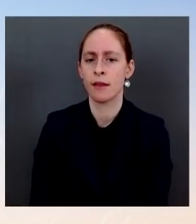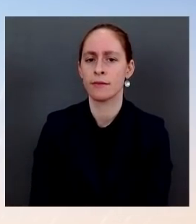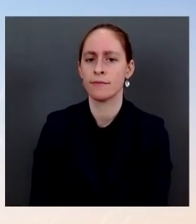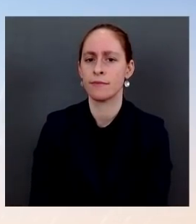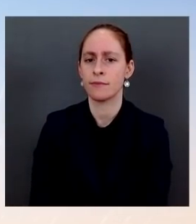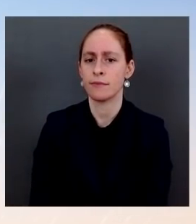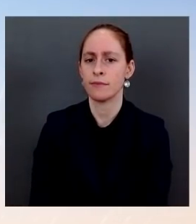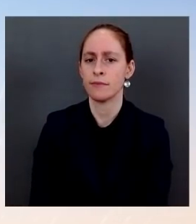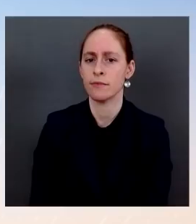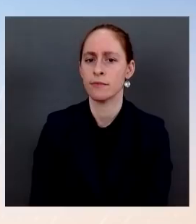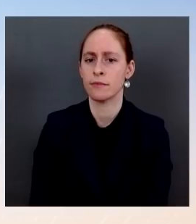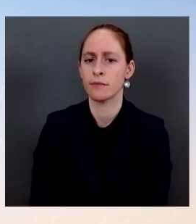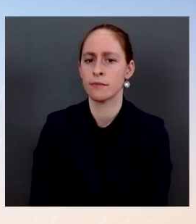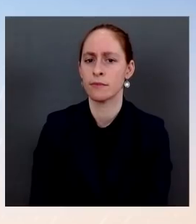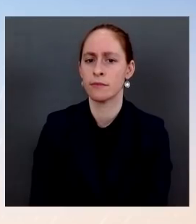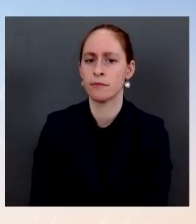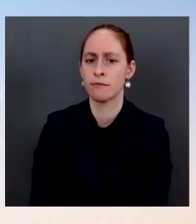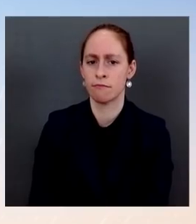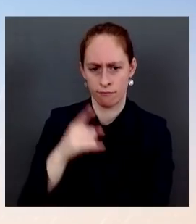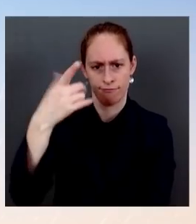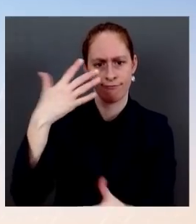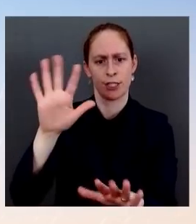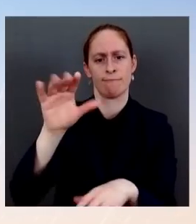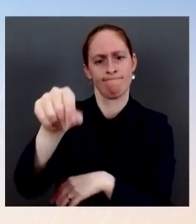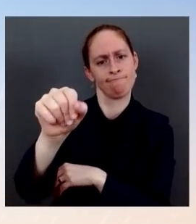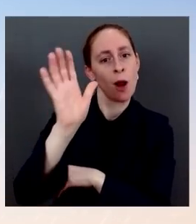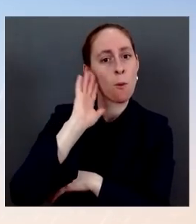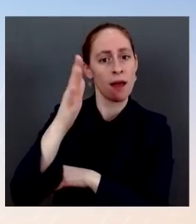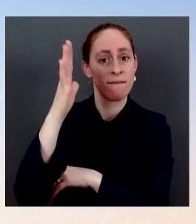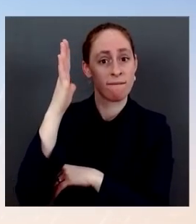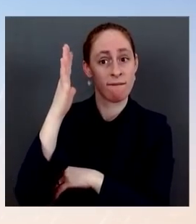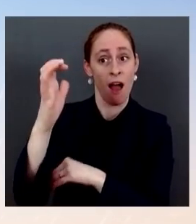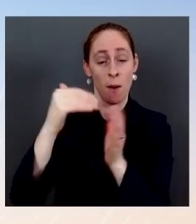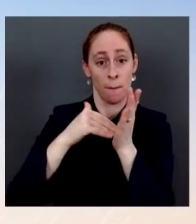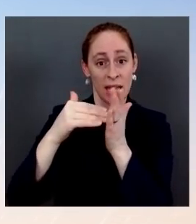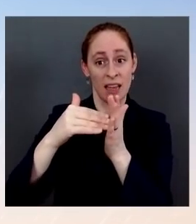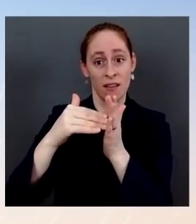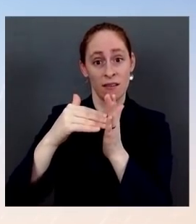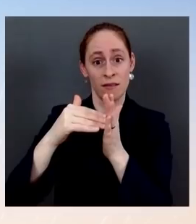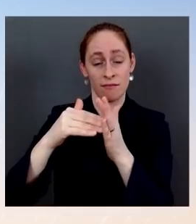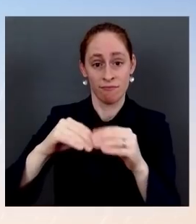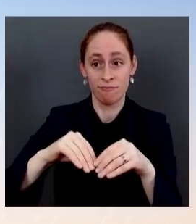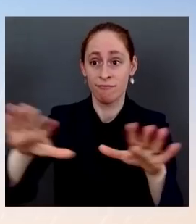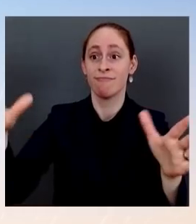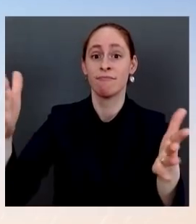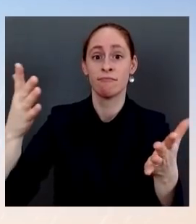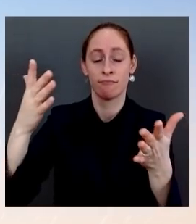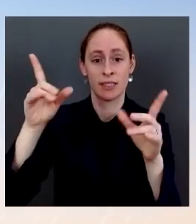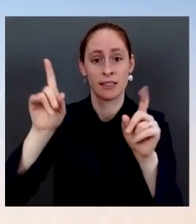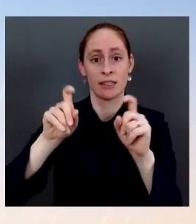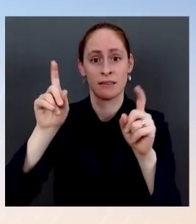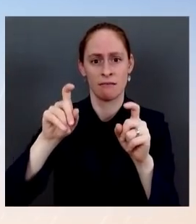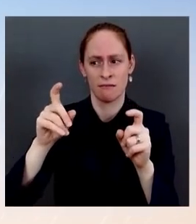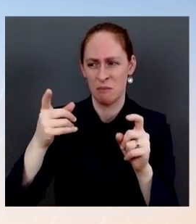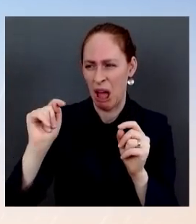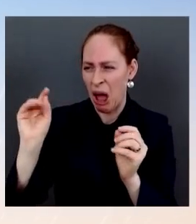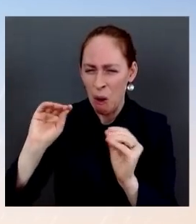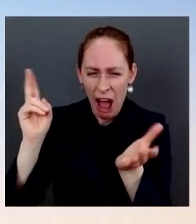if you haven't even signed a contract to buy the tests? Ms. Psaki: Well, we have no concern about the contract being finalized. We're just working to finalize the contracts.